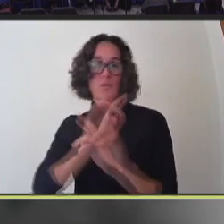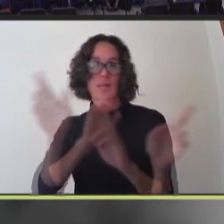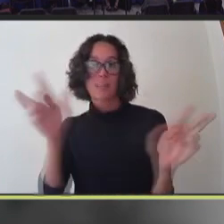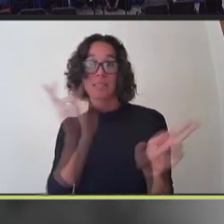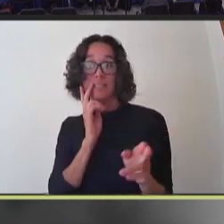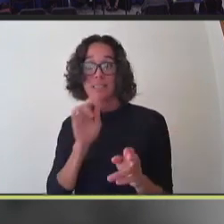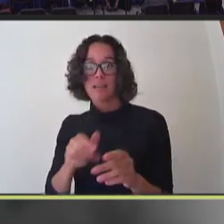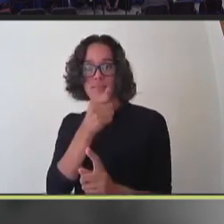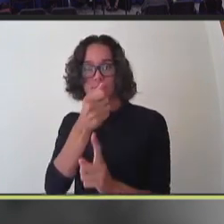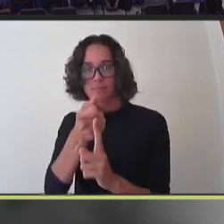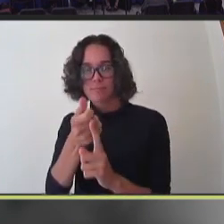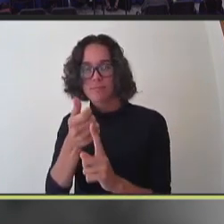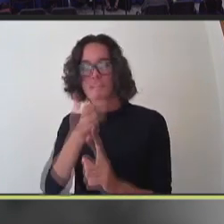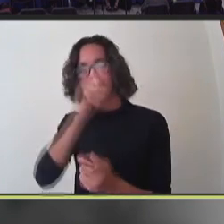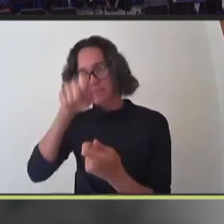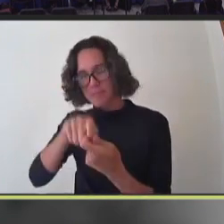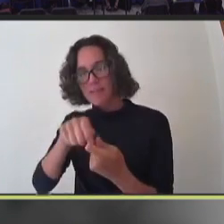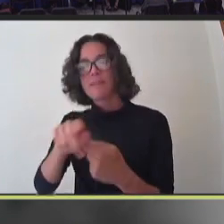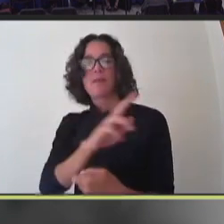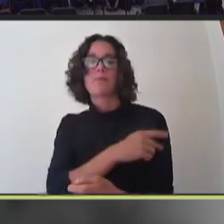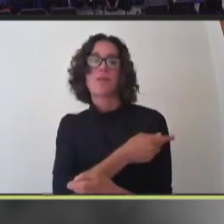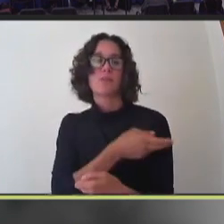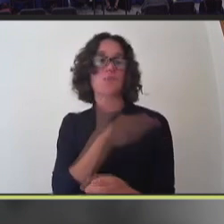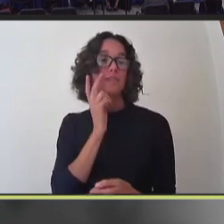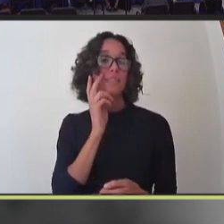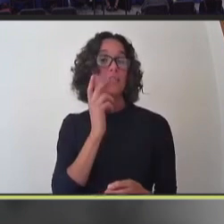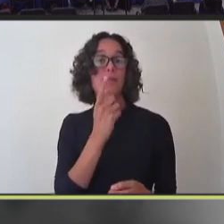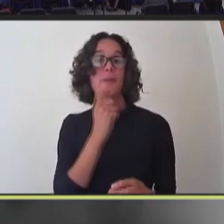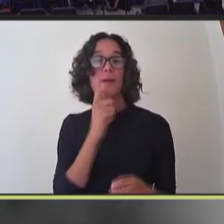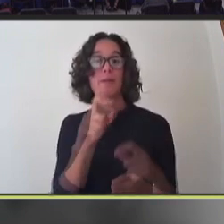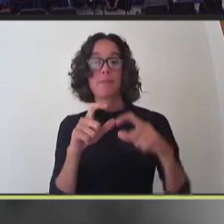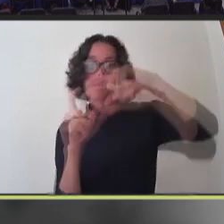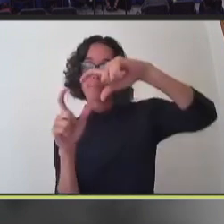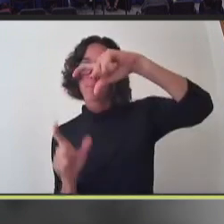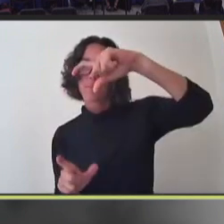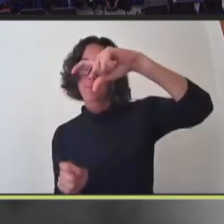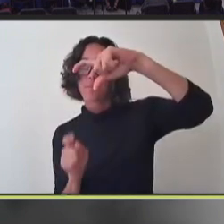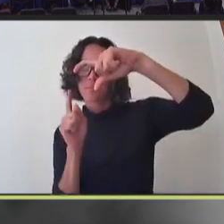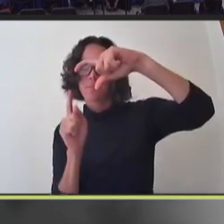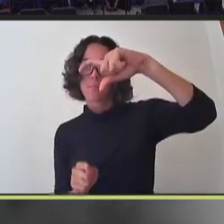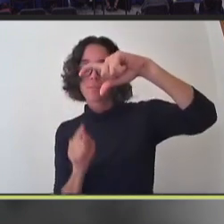you can see in red. It's very clear to providers which immunizations were